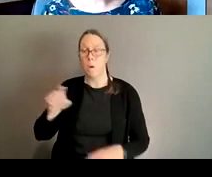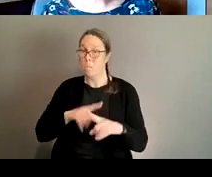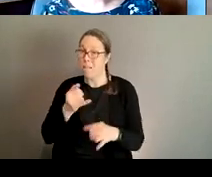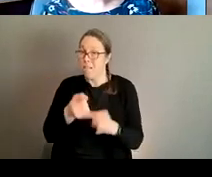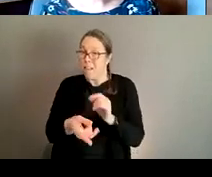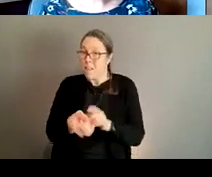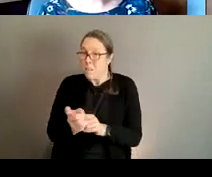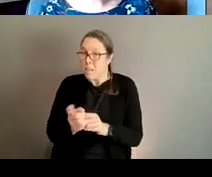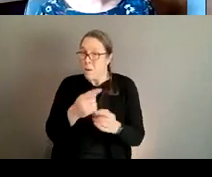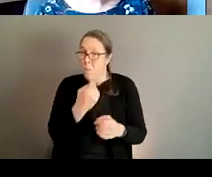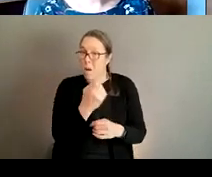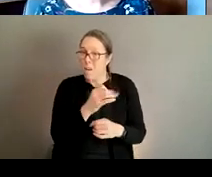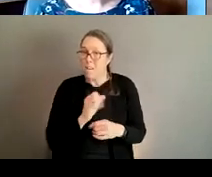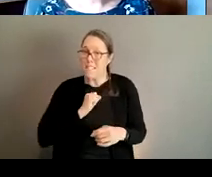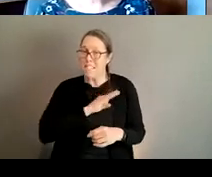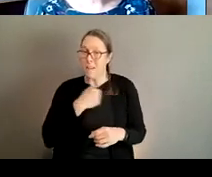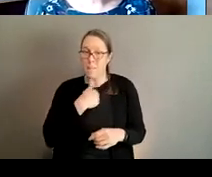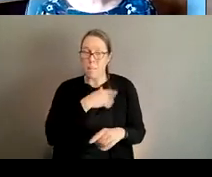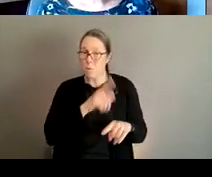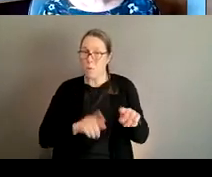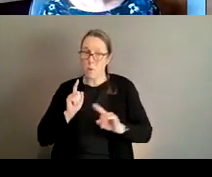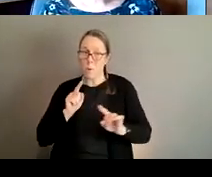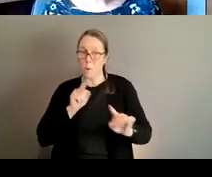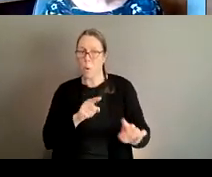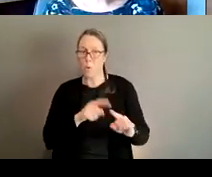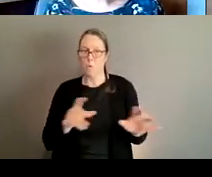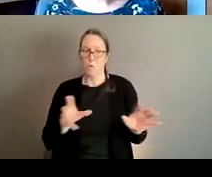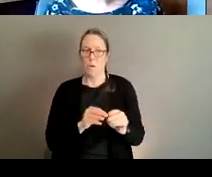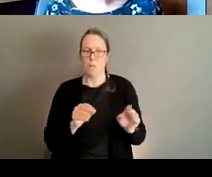one of the staff members couldn't make it to the conference, so the organization's Executive